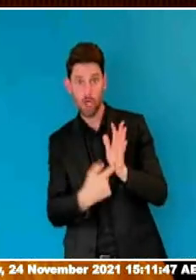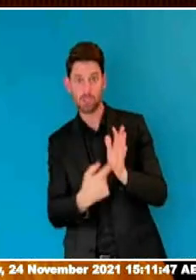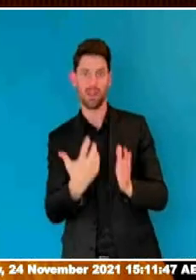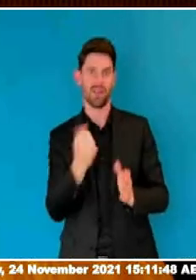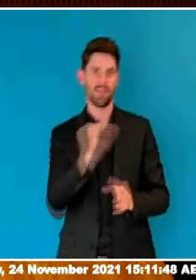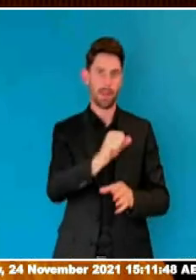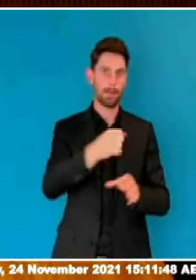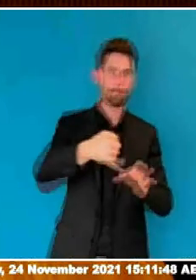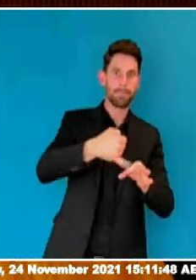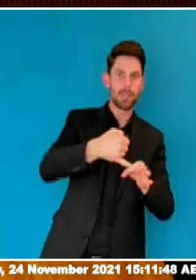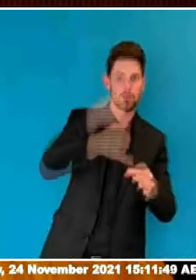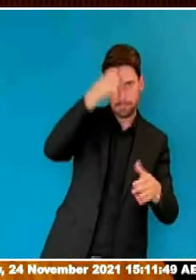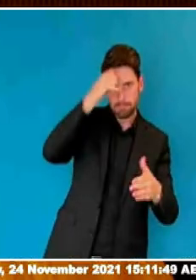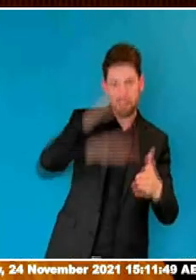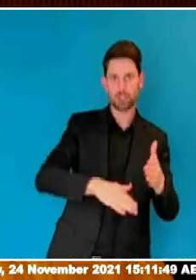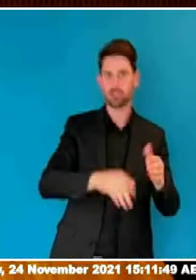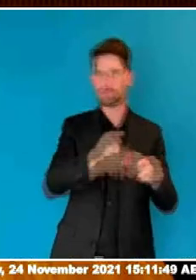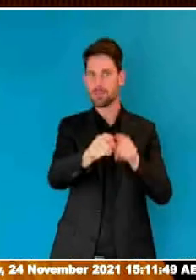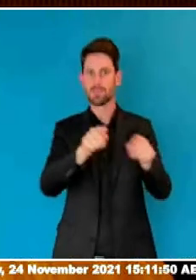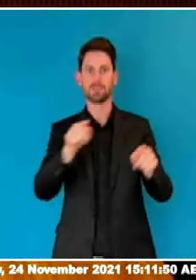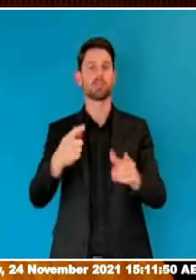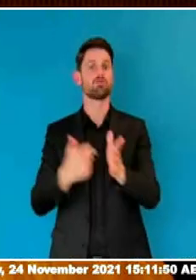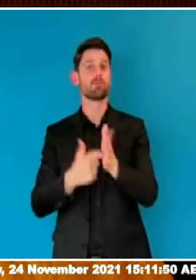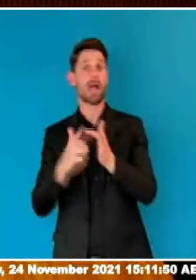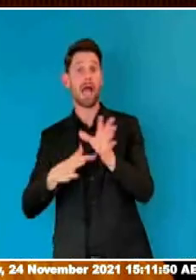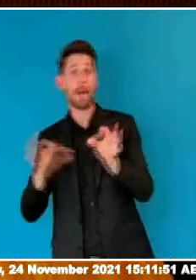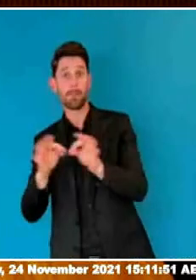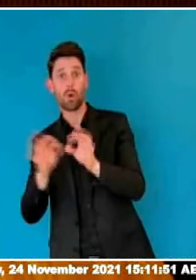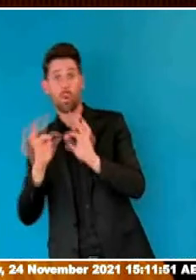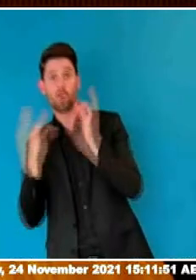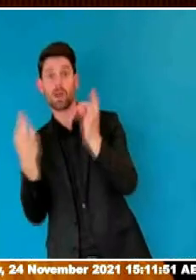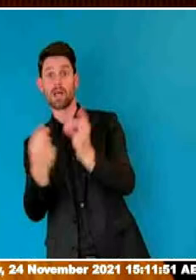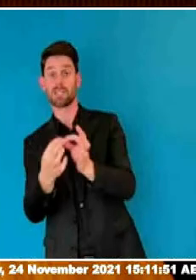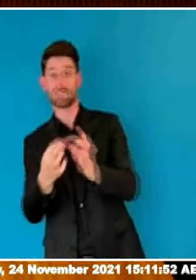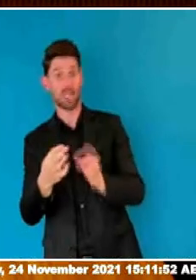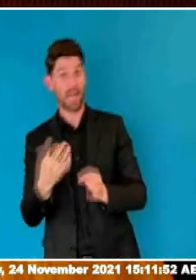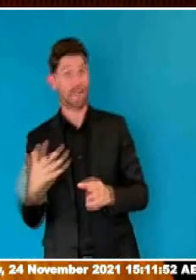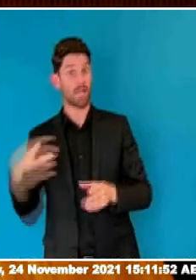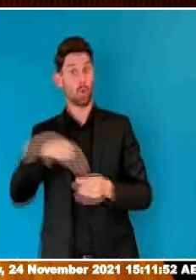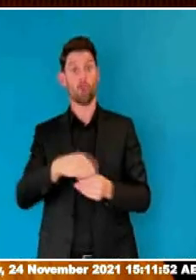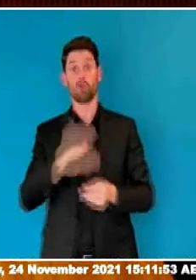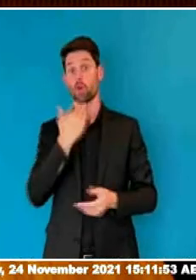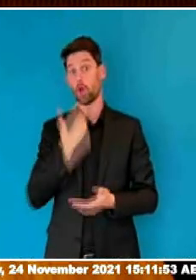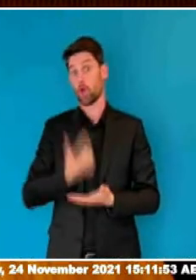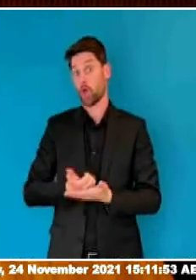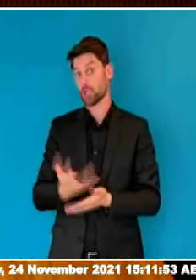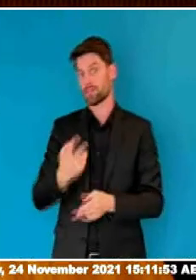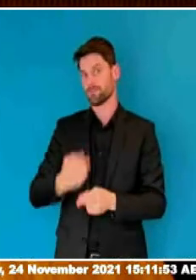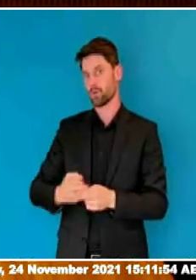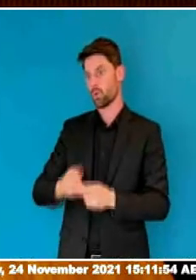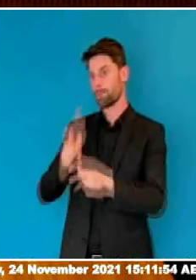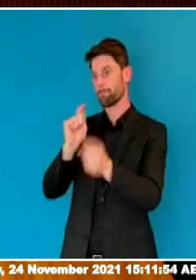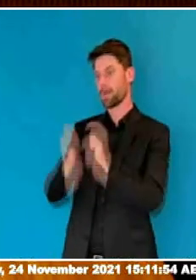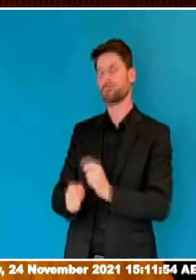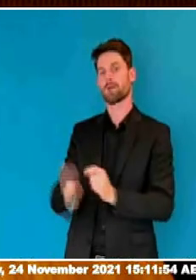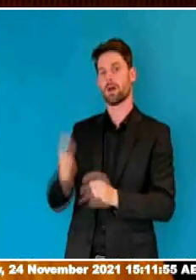providers and it can involve the costs of modifications that are involved as well.